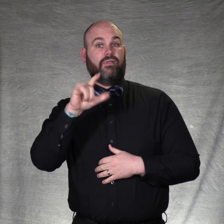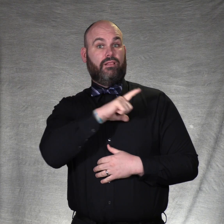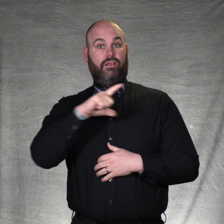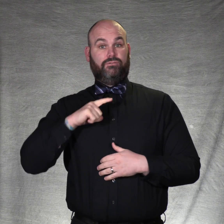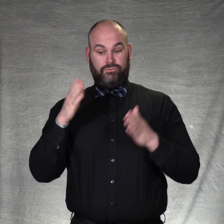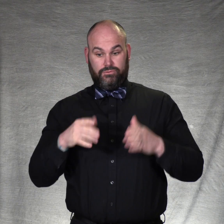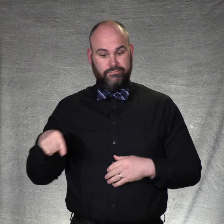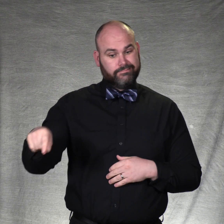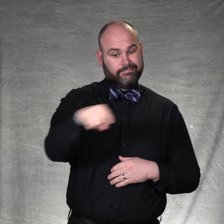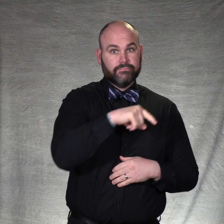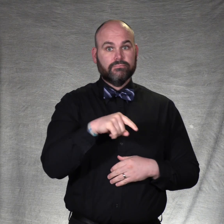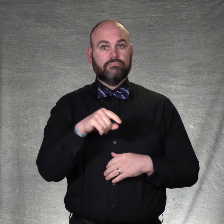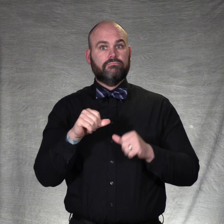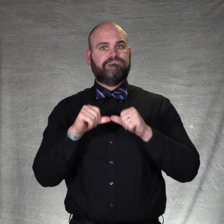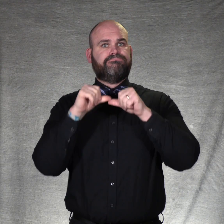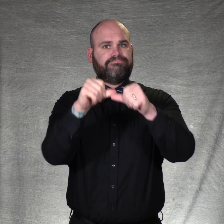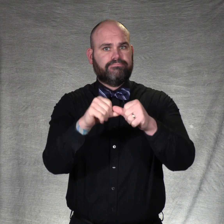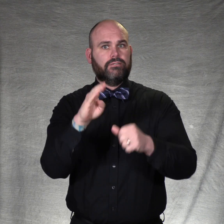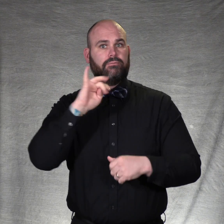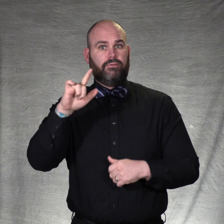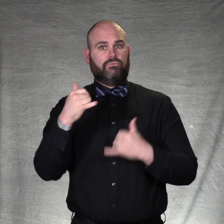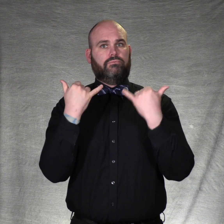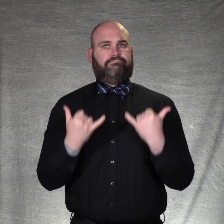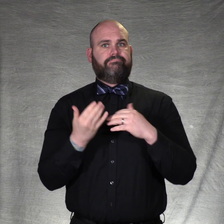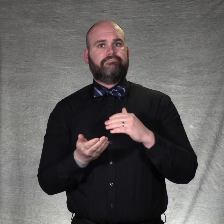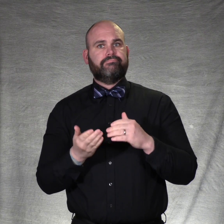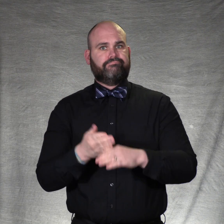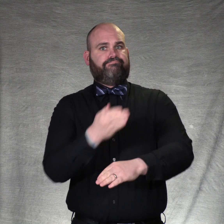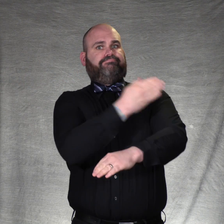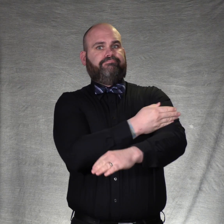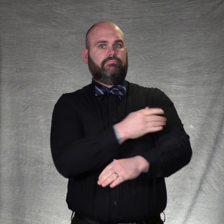the legislators kept the bill to modernize and increase funding for